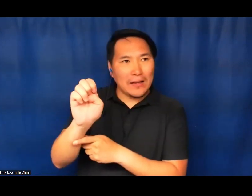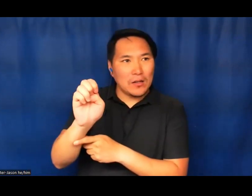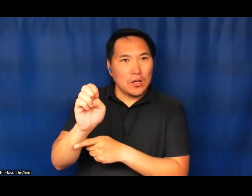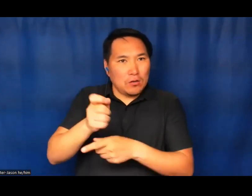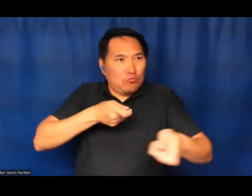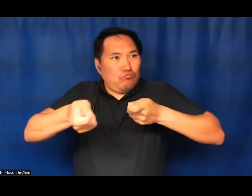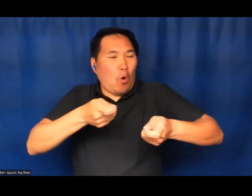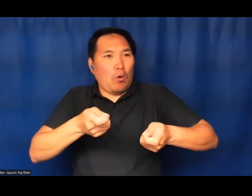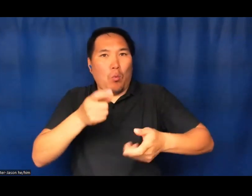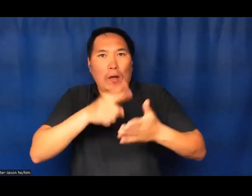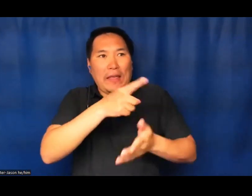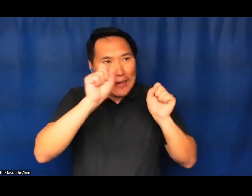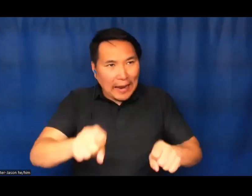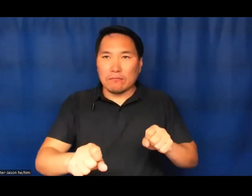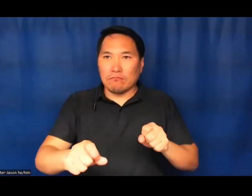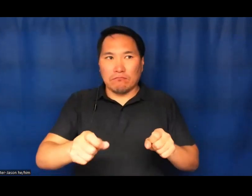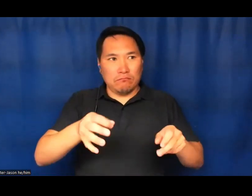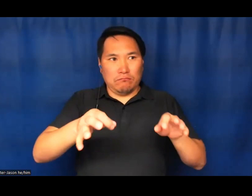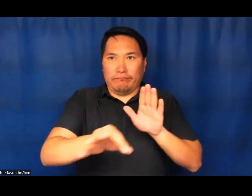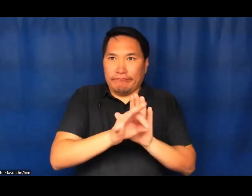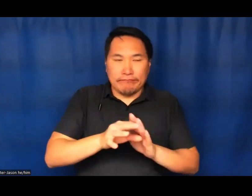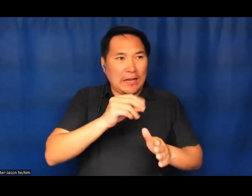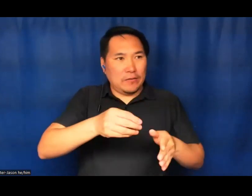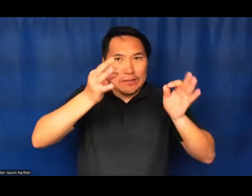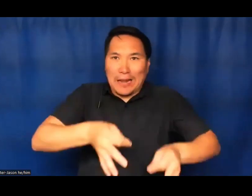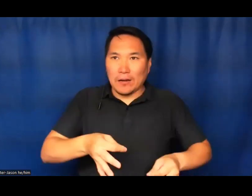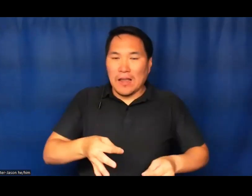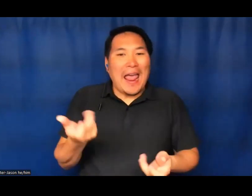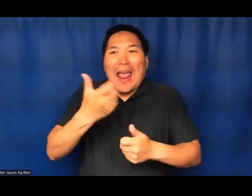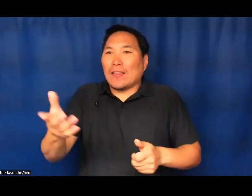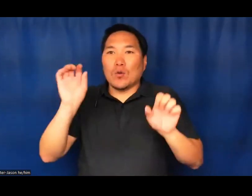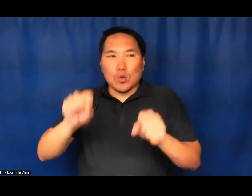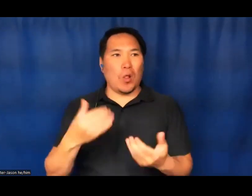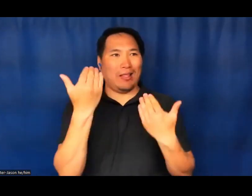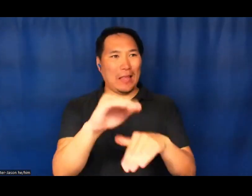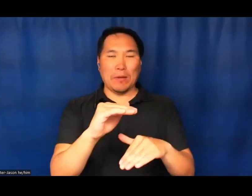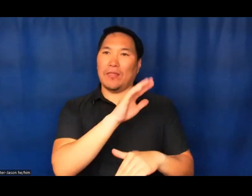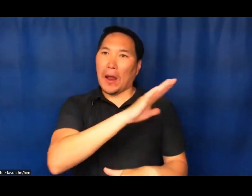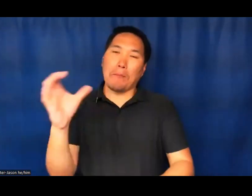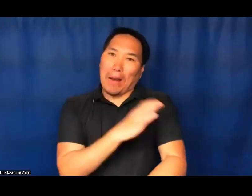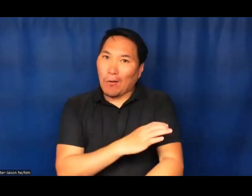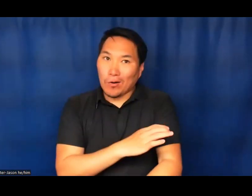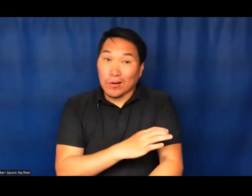I would be open to anything that would curb their power to continue doing damage to really,